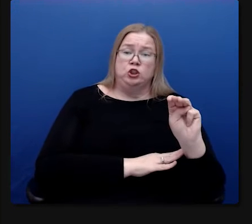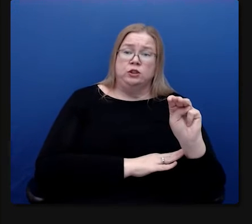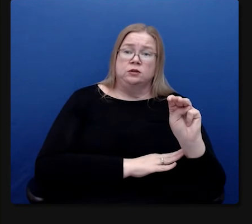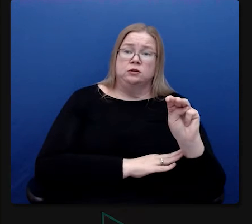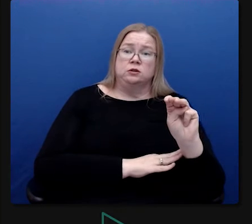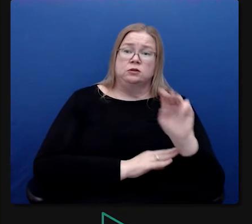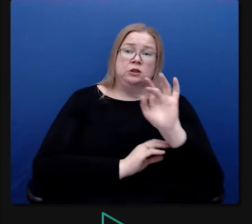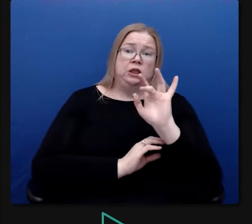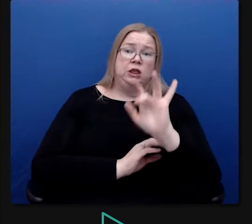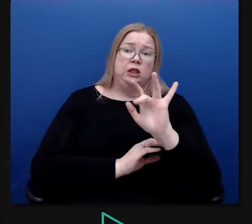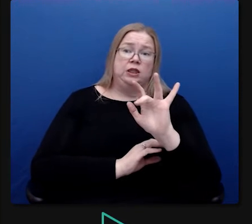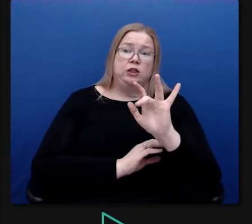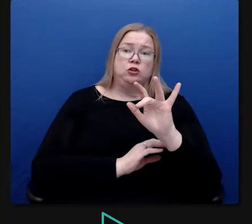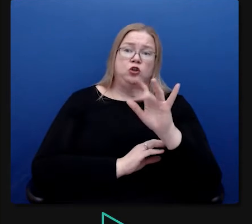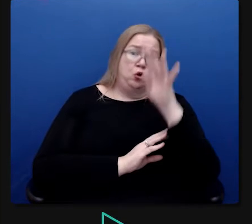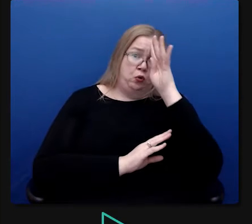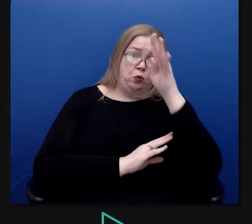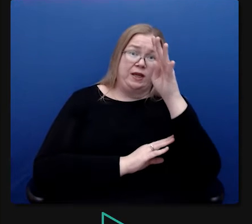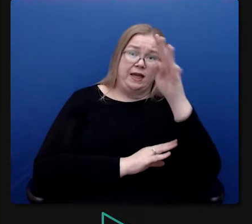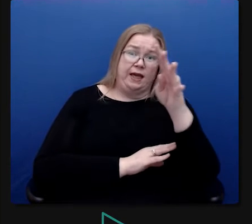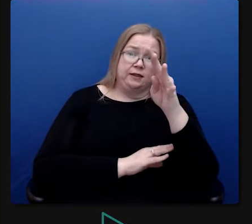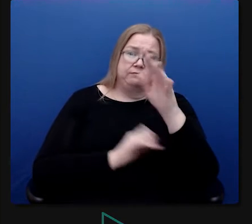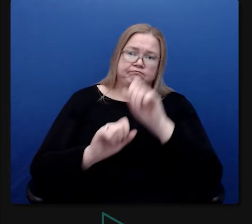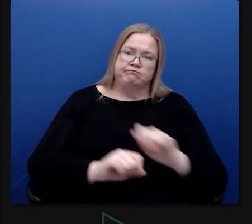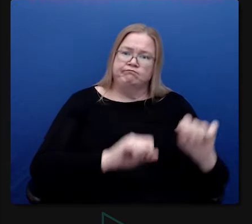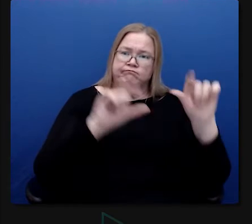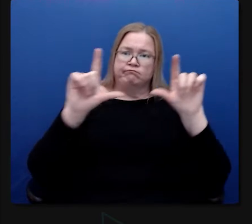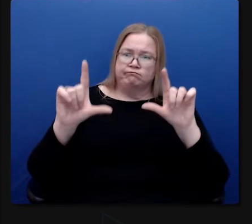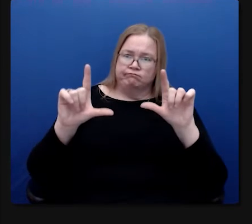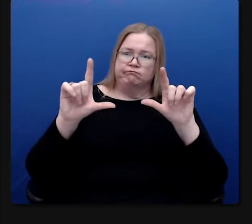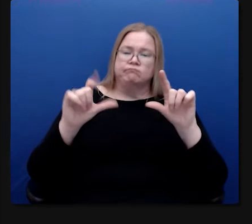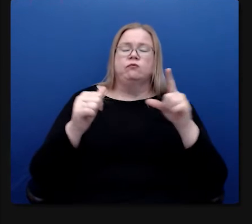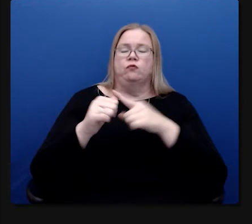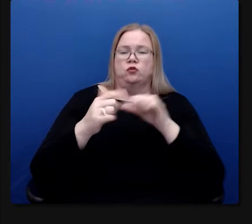we just need to click the Create button here, which will take us to the first screen of the creation process.